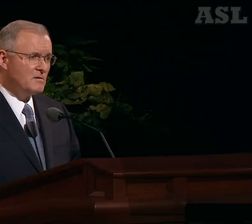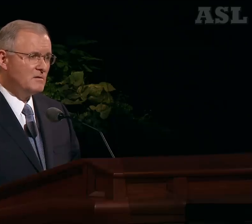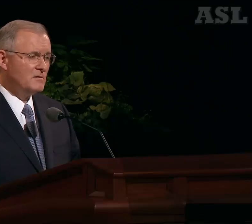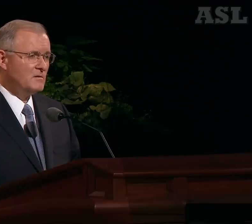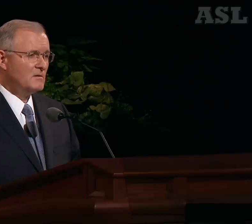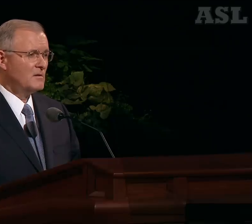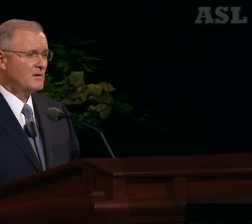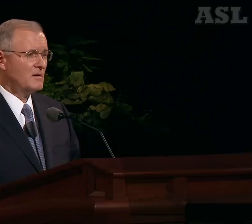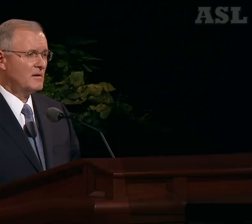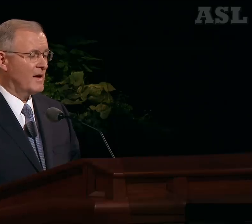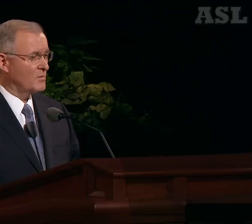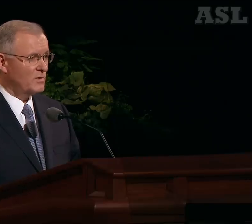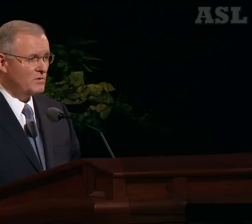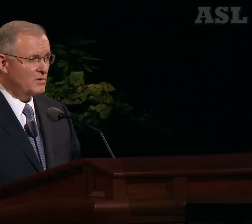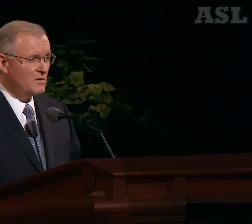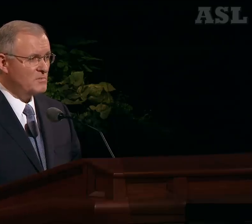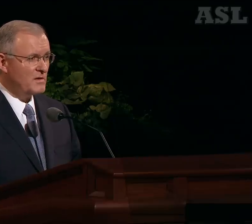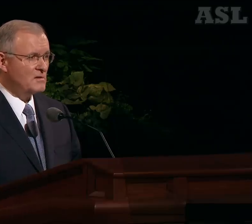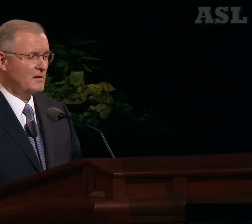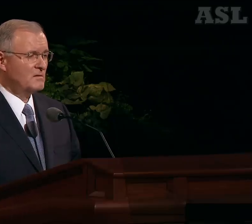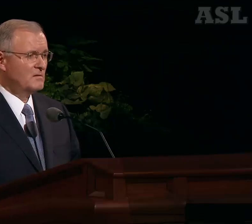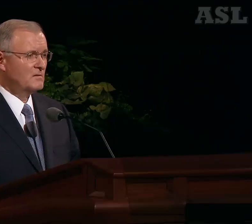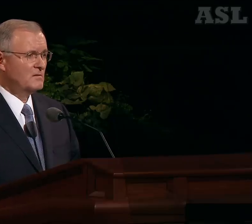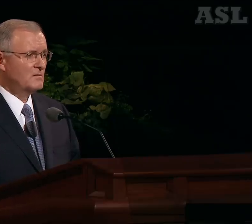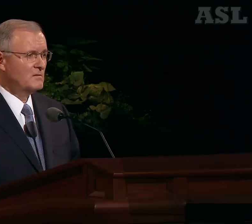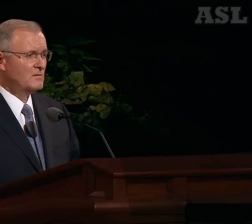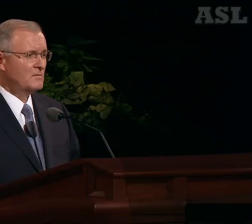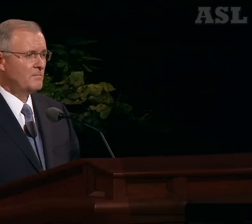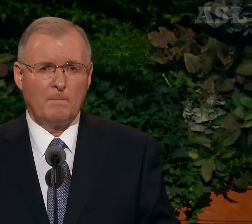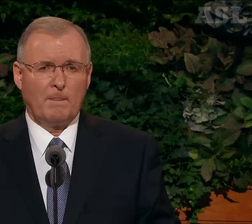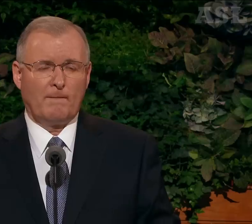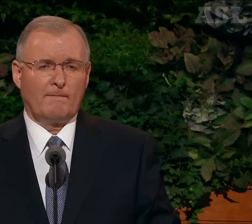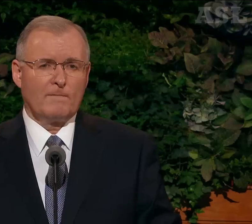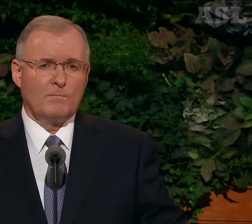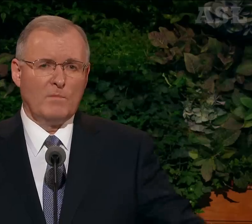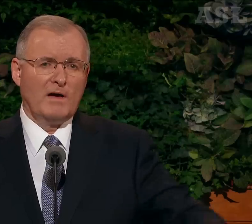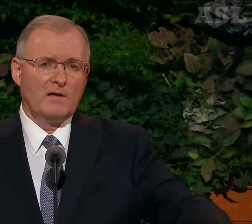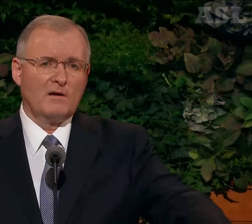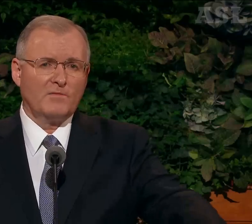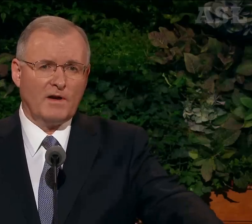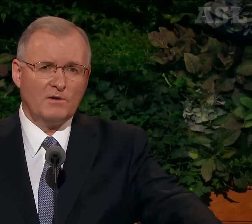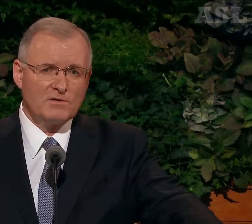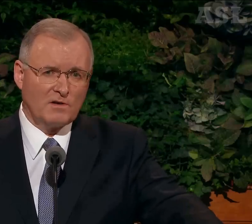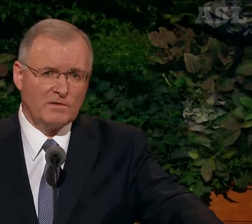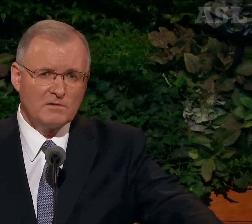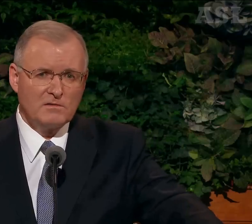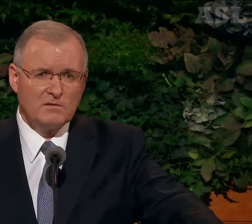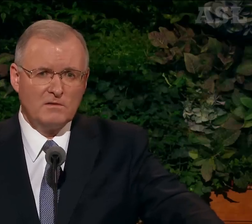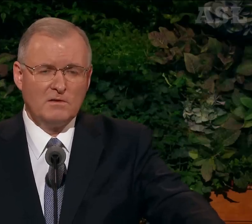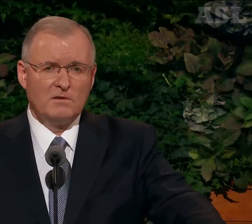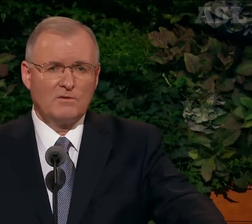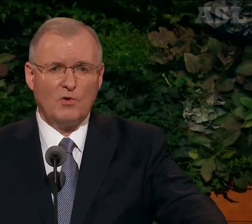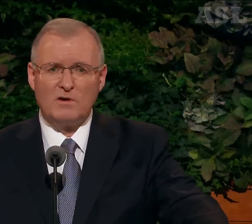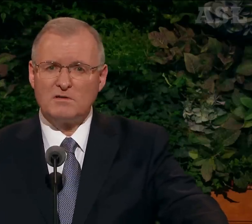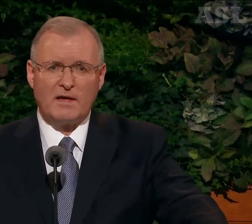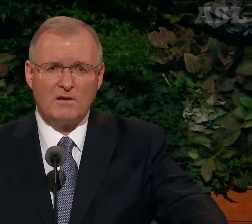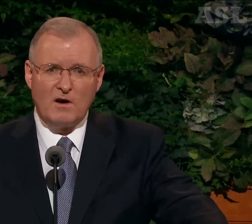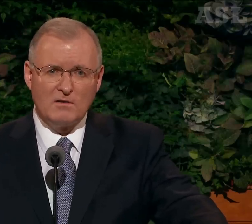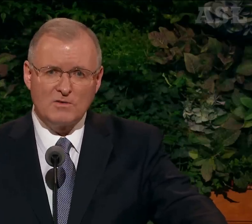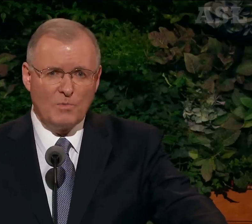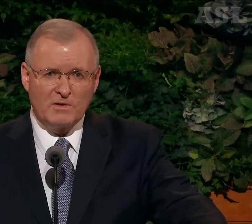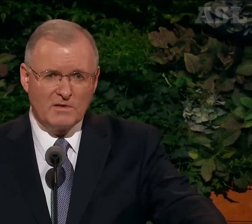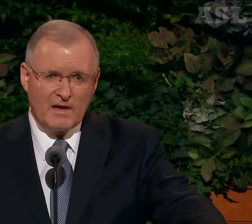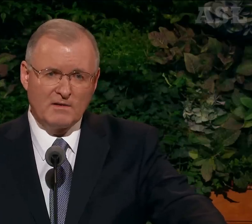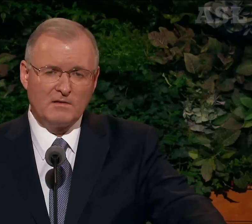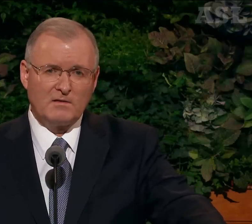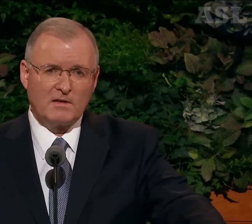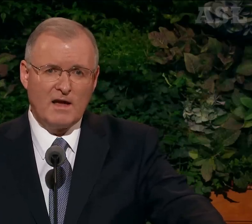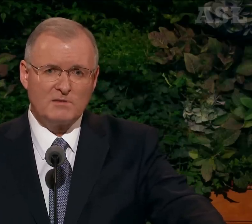LANGUAGE, "MAY I BE BAPTIZED?